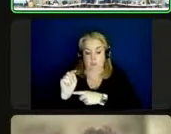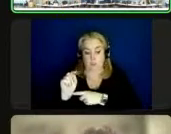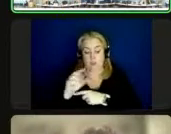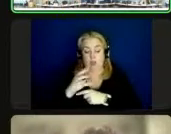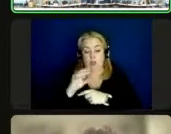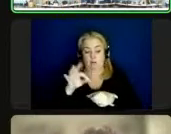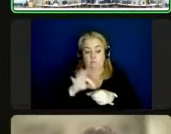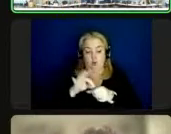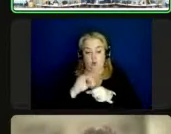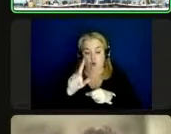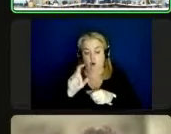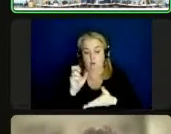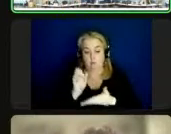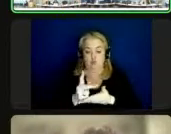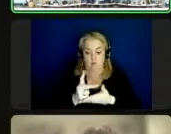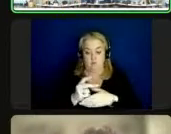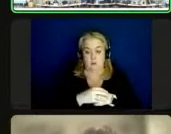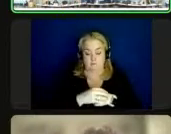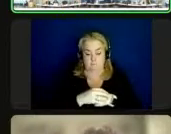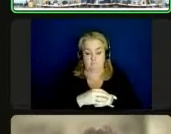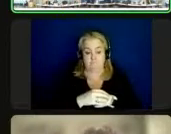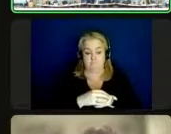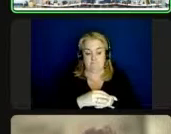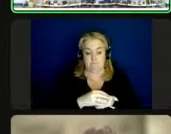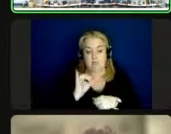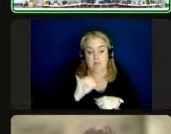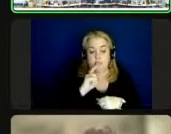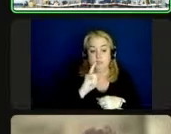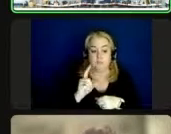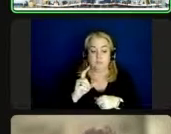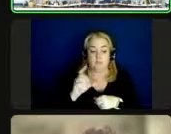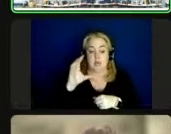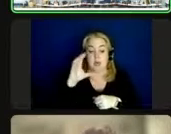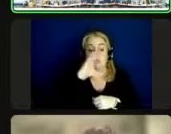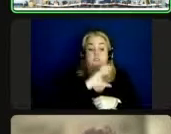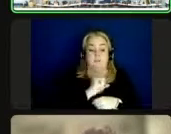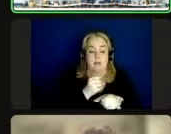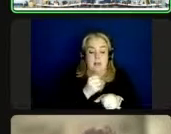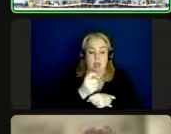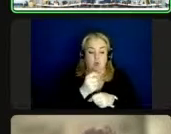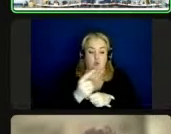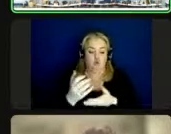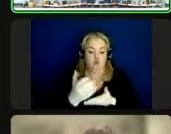PARTISAN MEASURE BY A WHOPPING